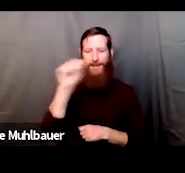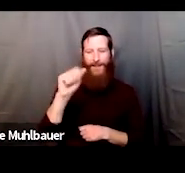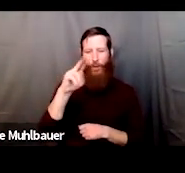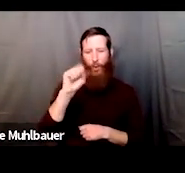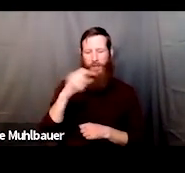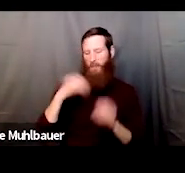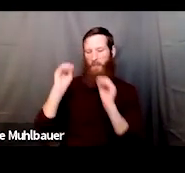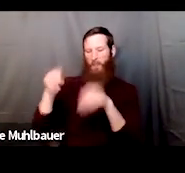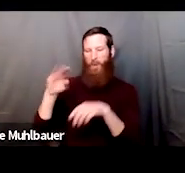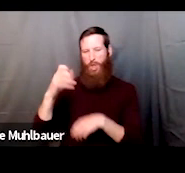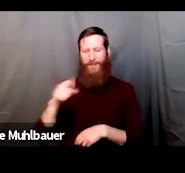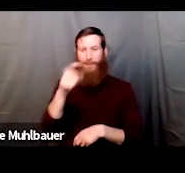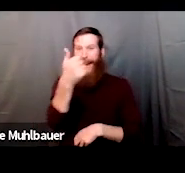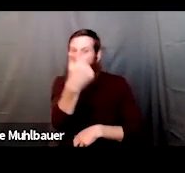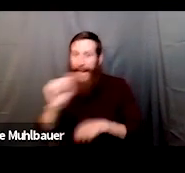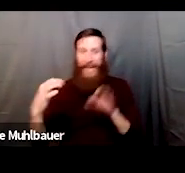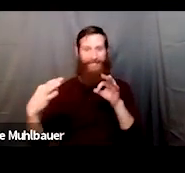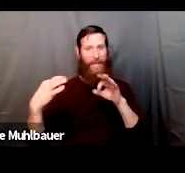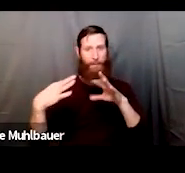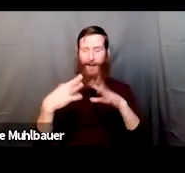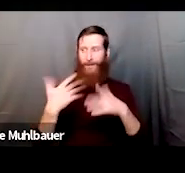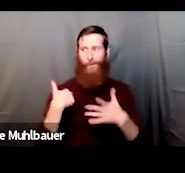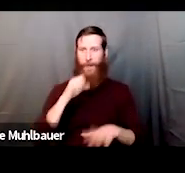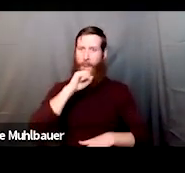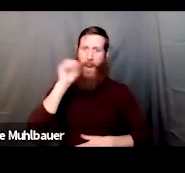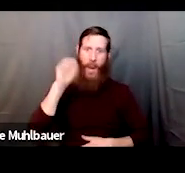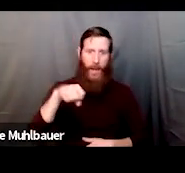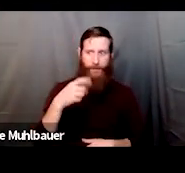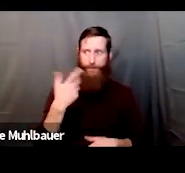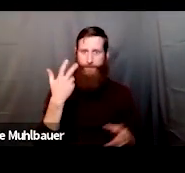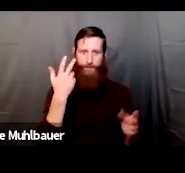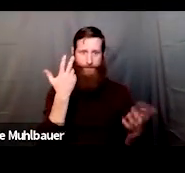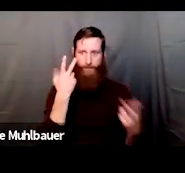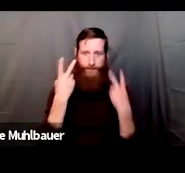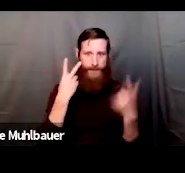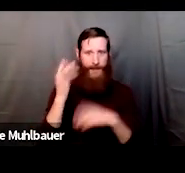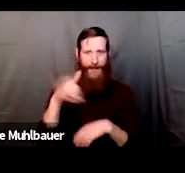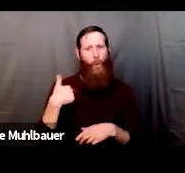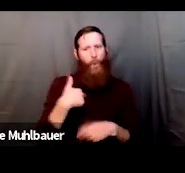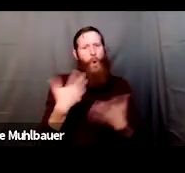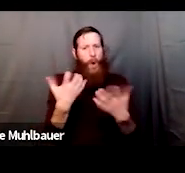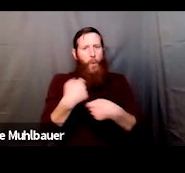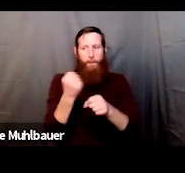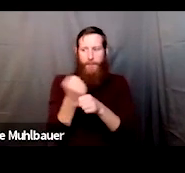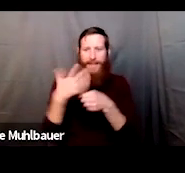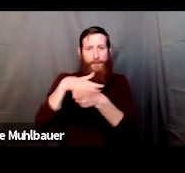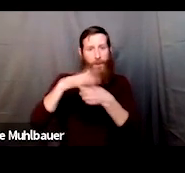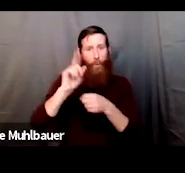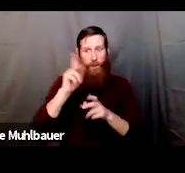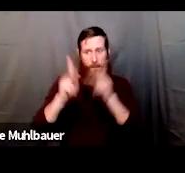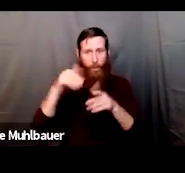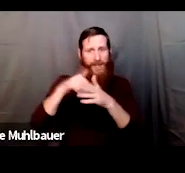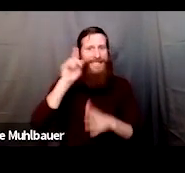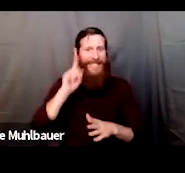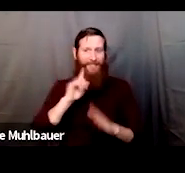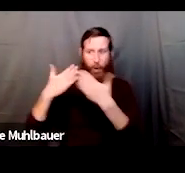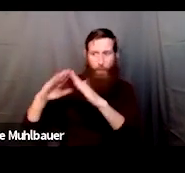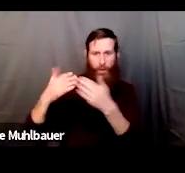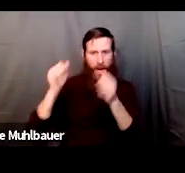We'd love to create a space where folks in the hearing impaired community can share resources